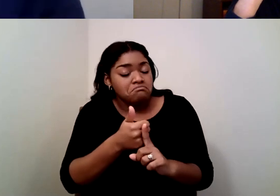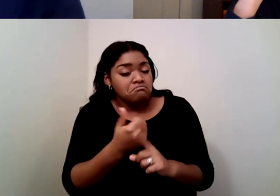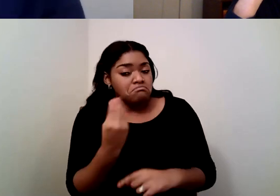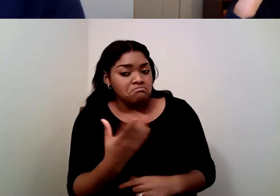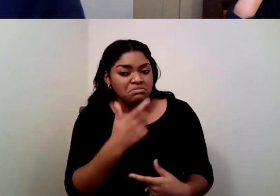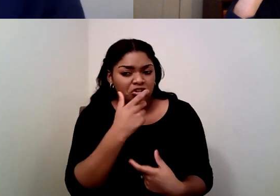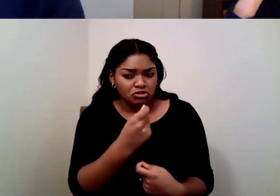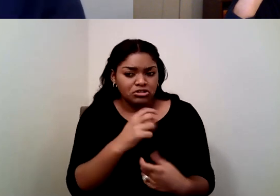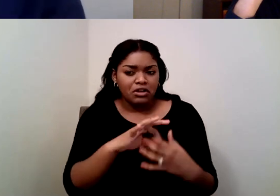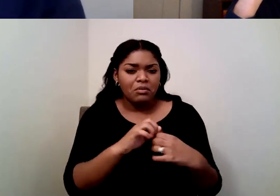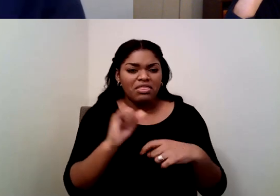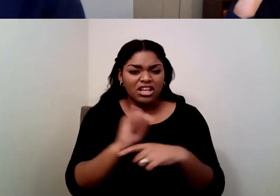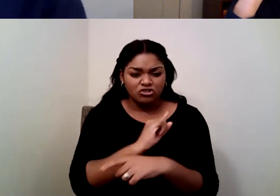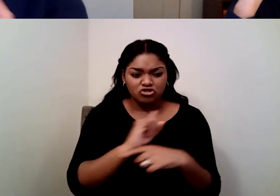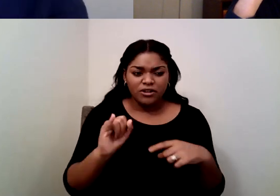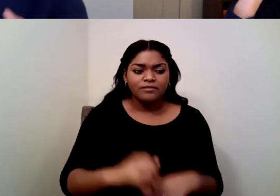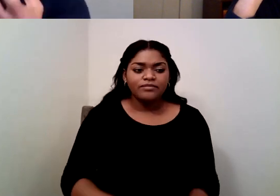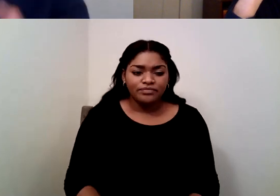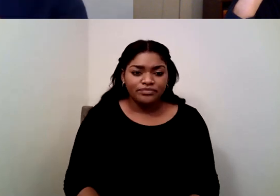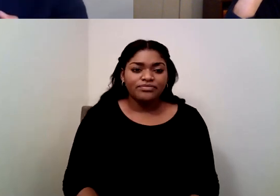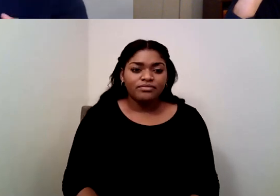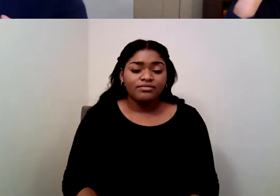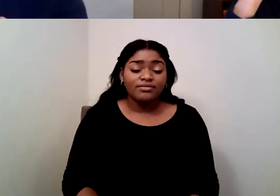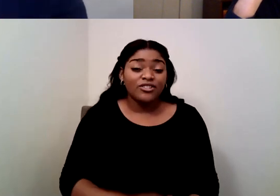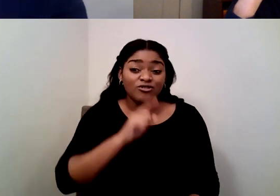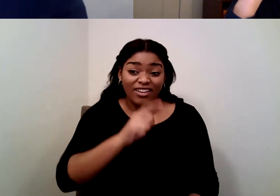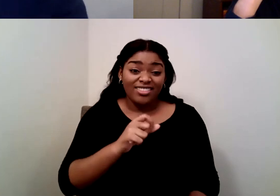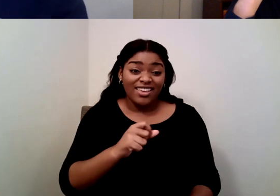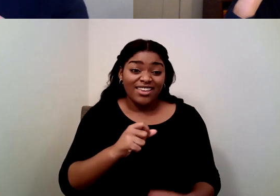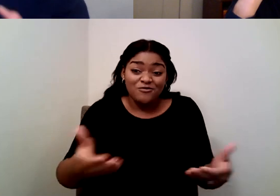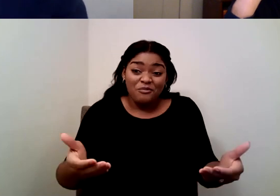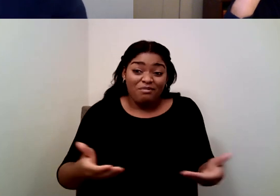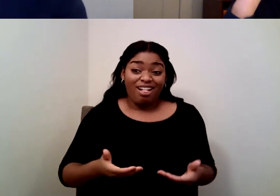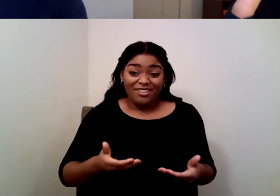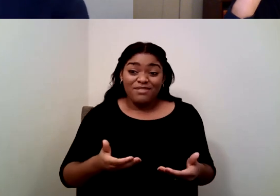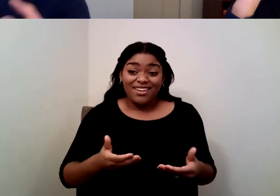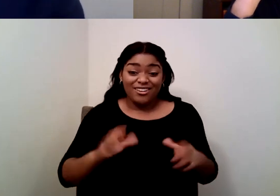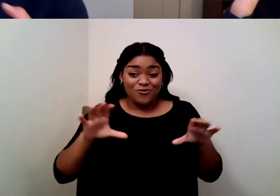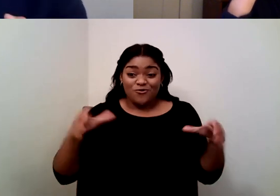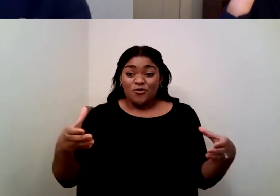the industry. It's a very welcoming fraternity, sorority